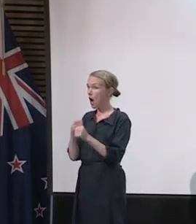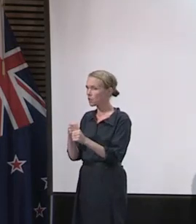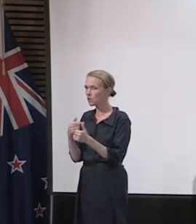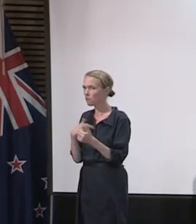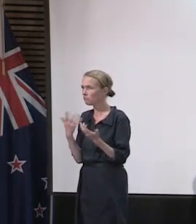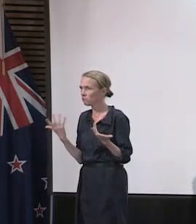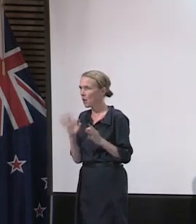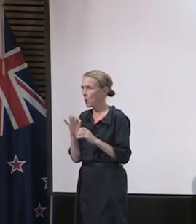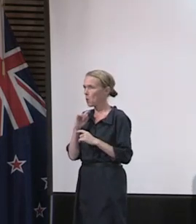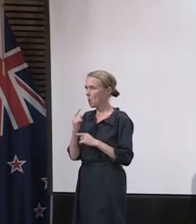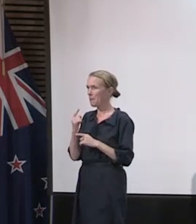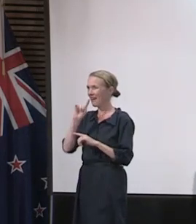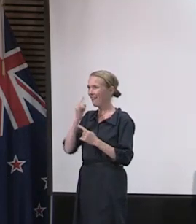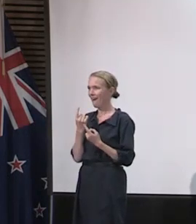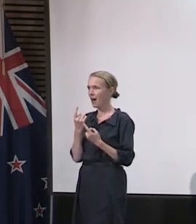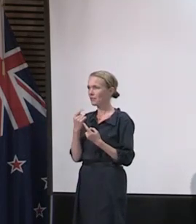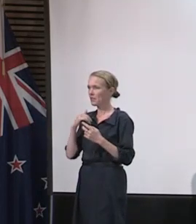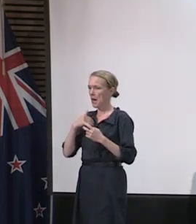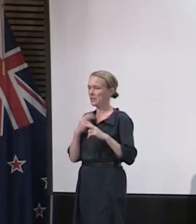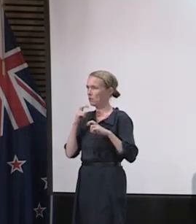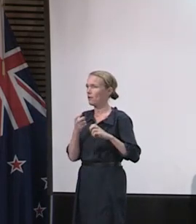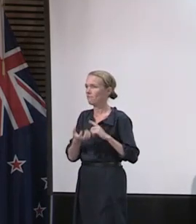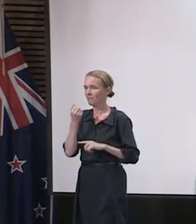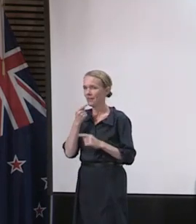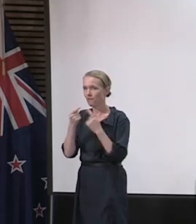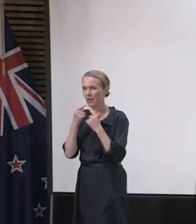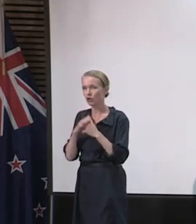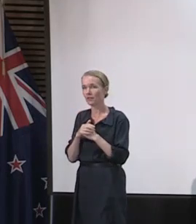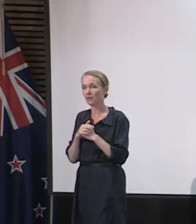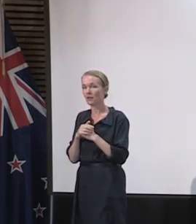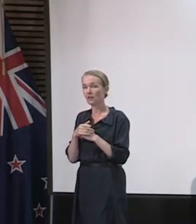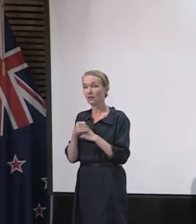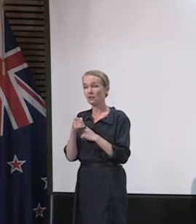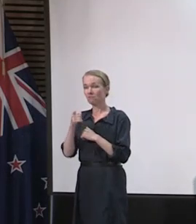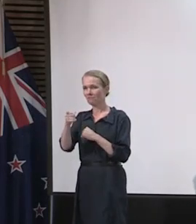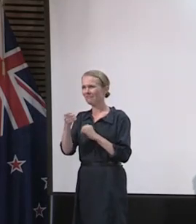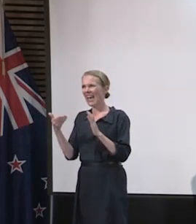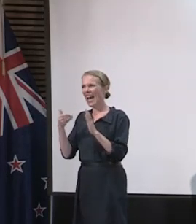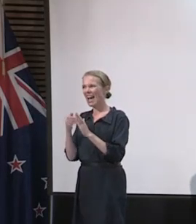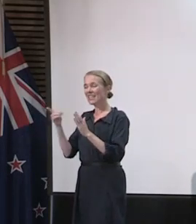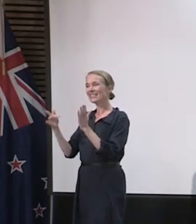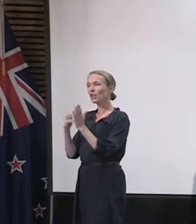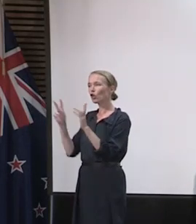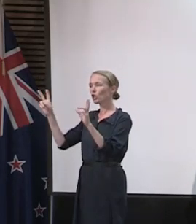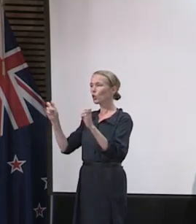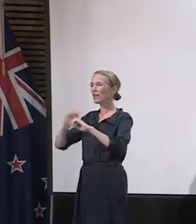recognition trial? By police. I would need to look in more detail. I have no comment to make.